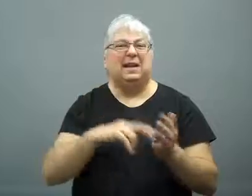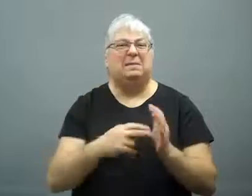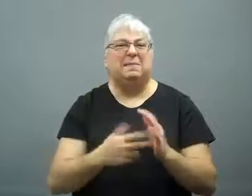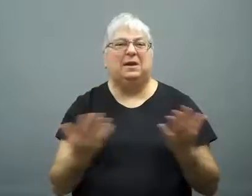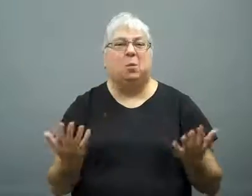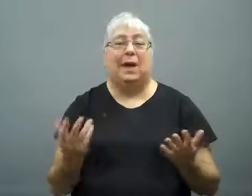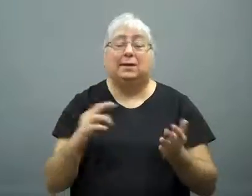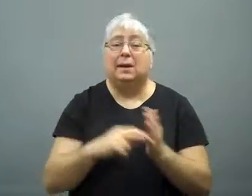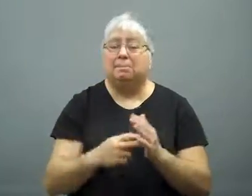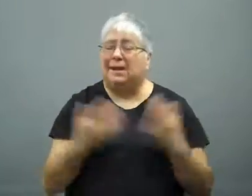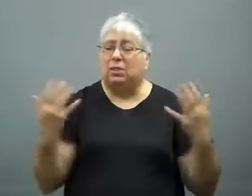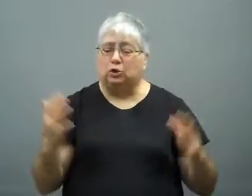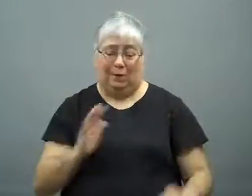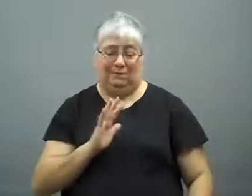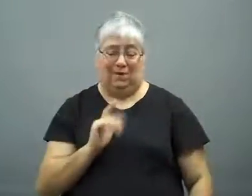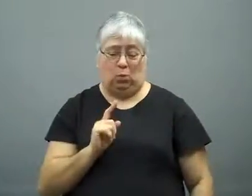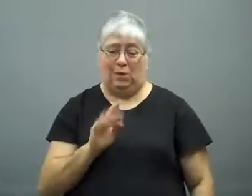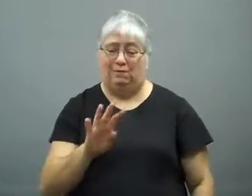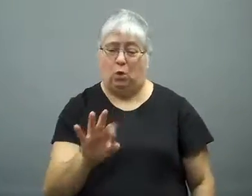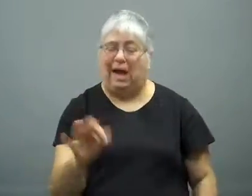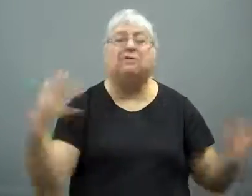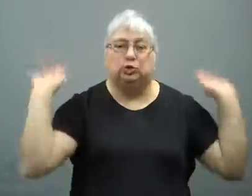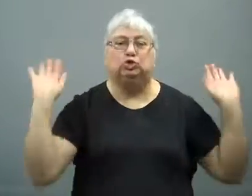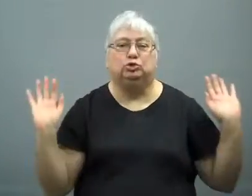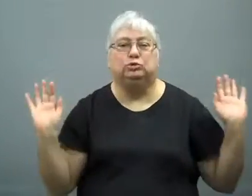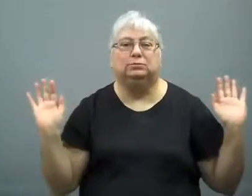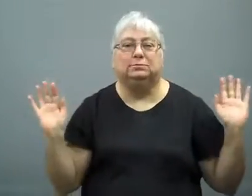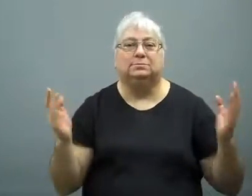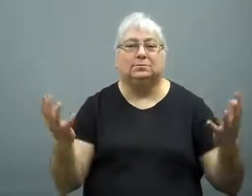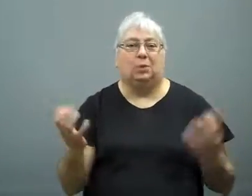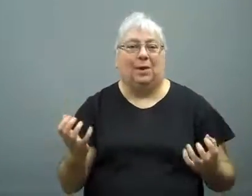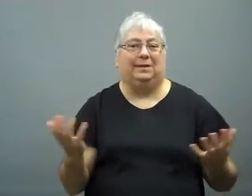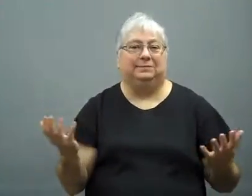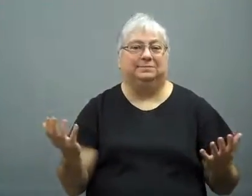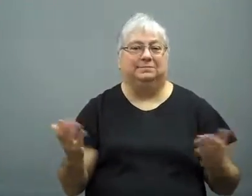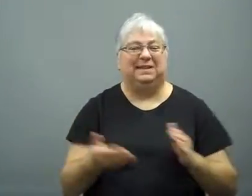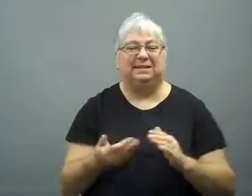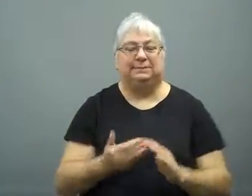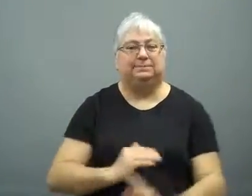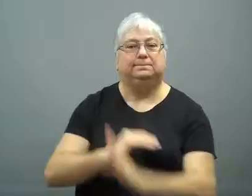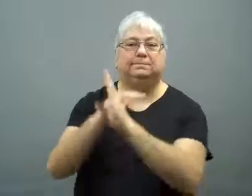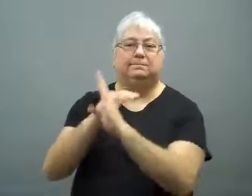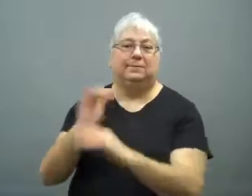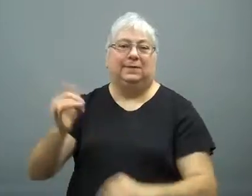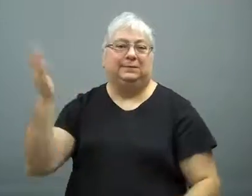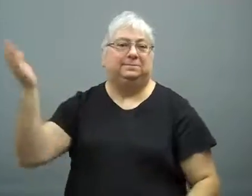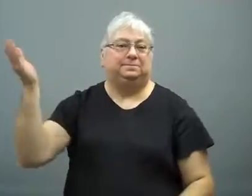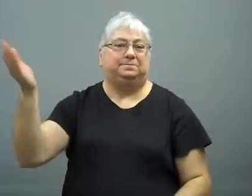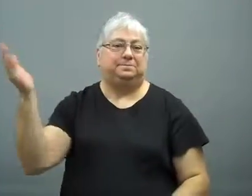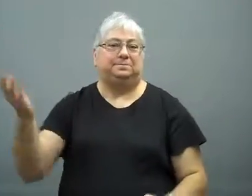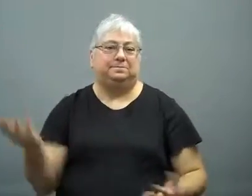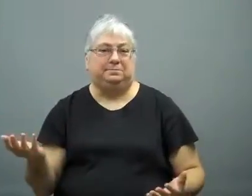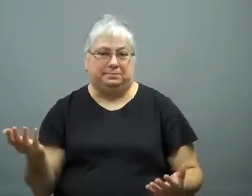meaning all that was needed was a 51% vote to stop a filibuster.